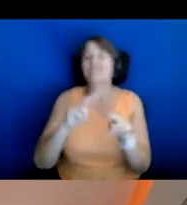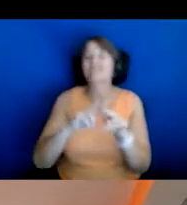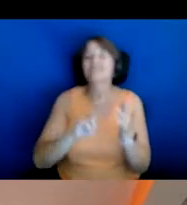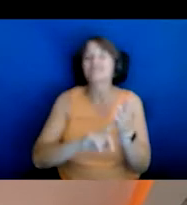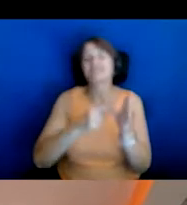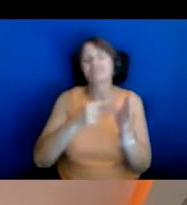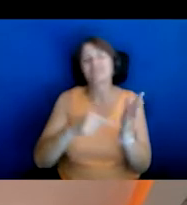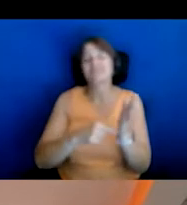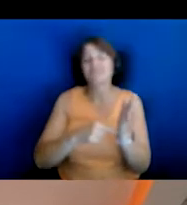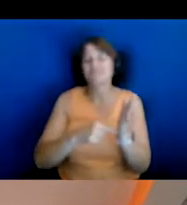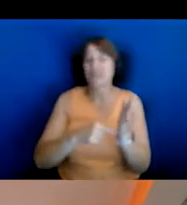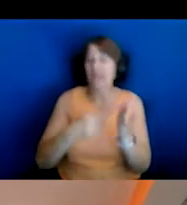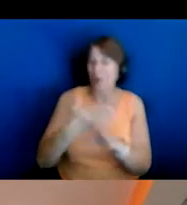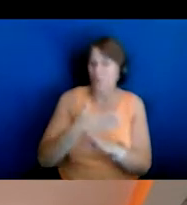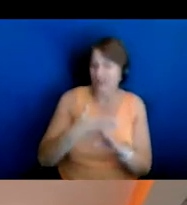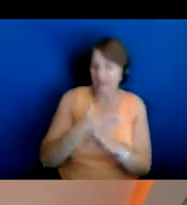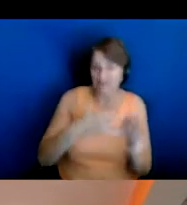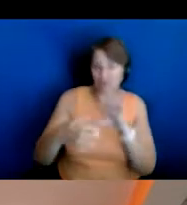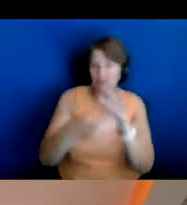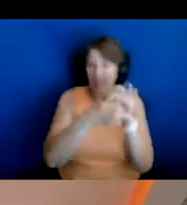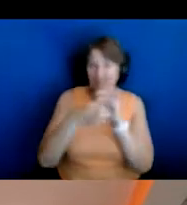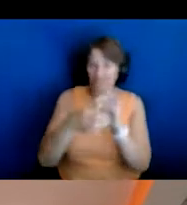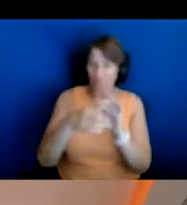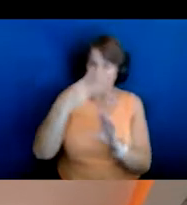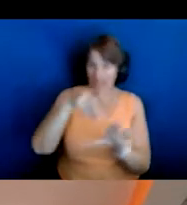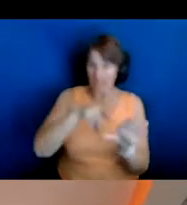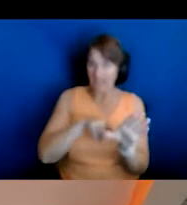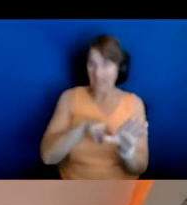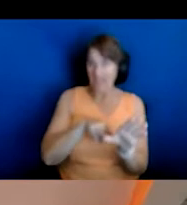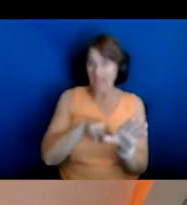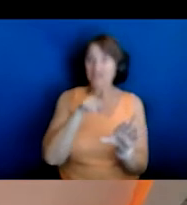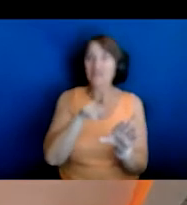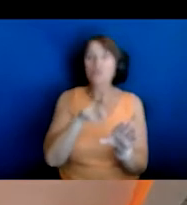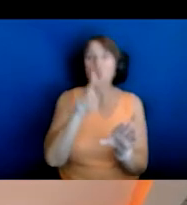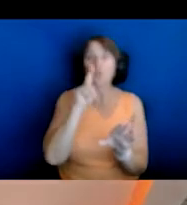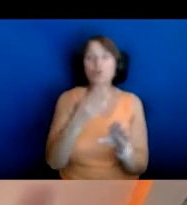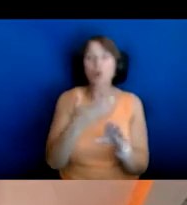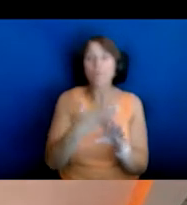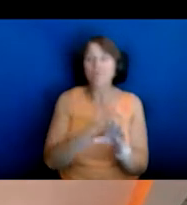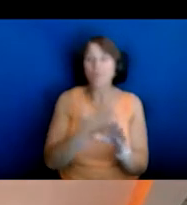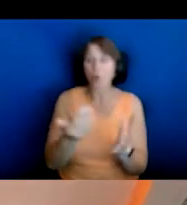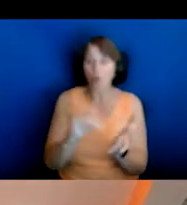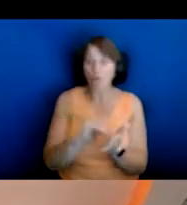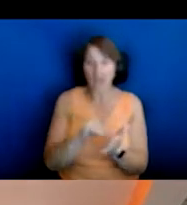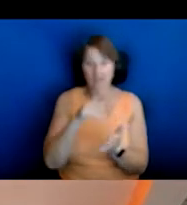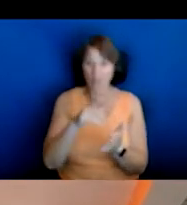And this is the context, and this is what we saw before we got there, it was a complete remaking of the waterfront.